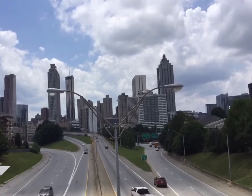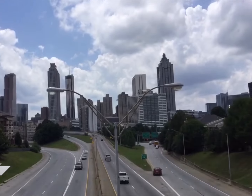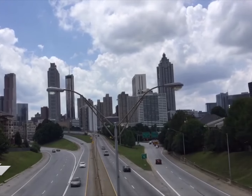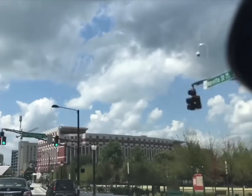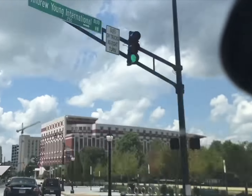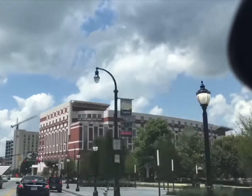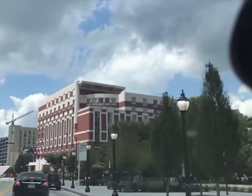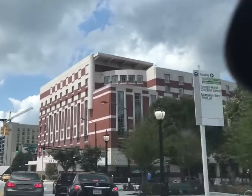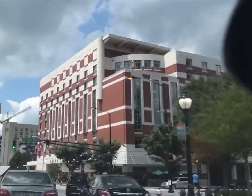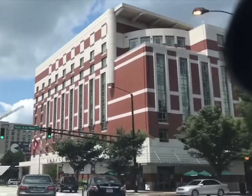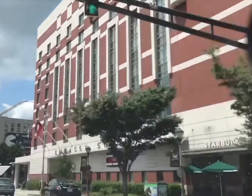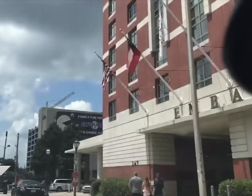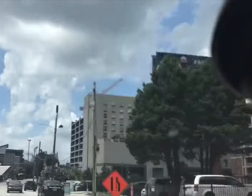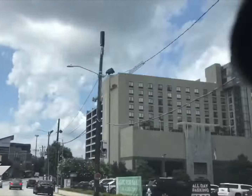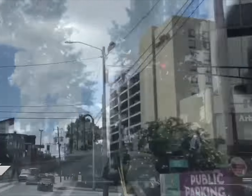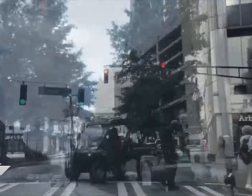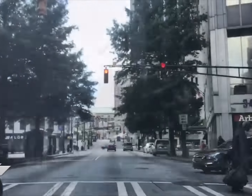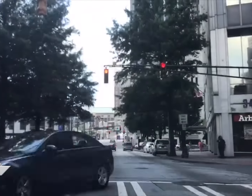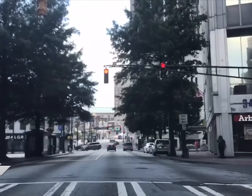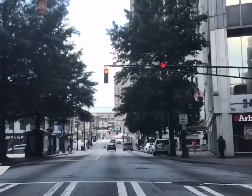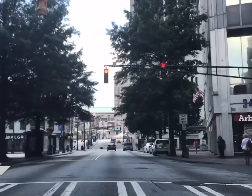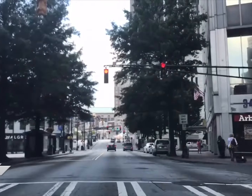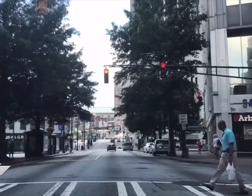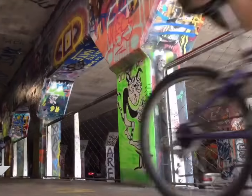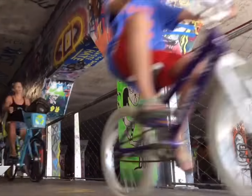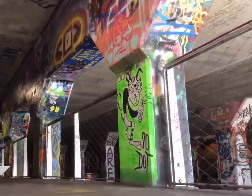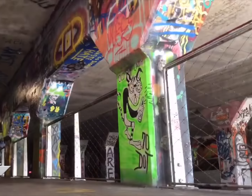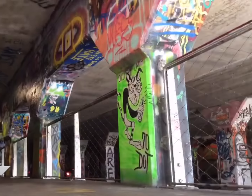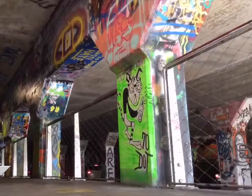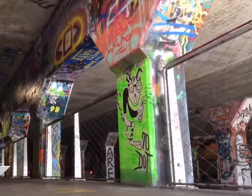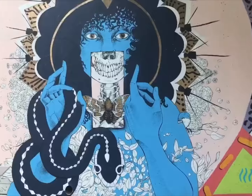Atlanta. The Hollywood of the South.